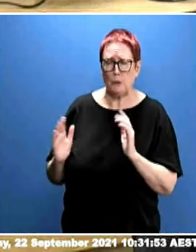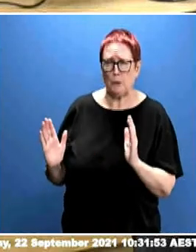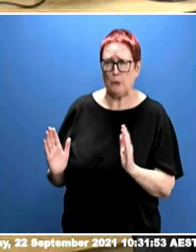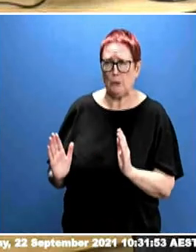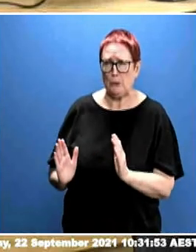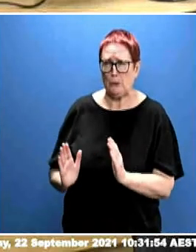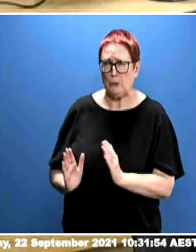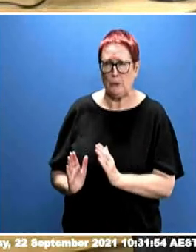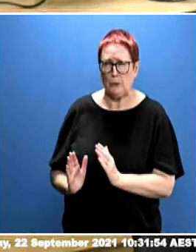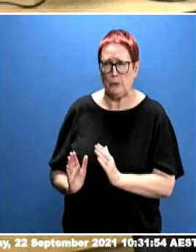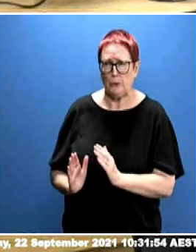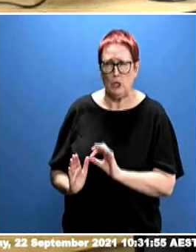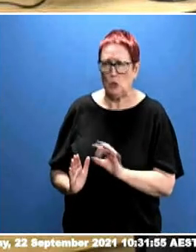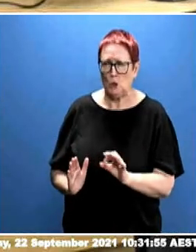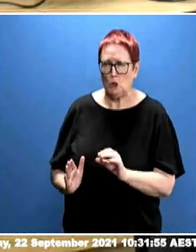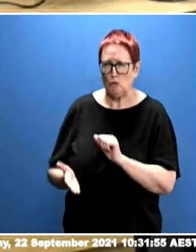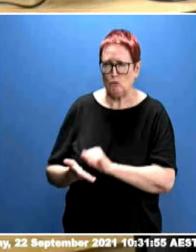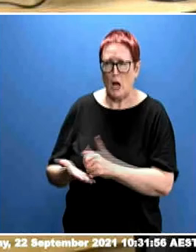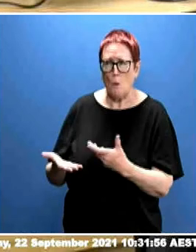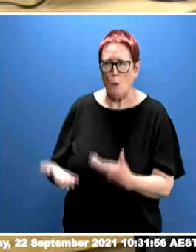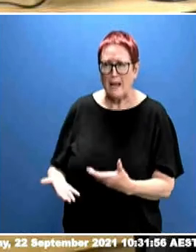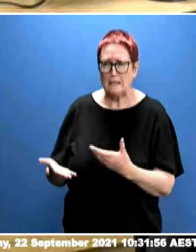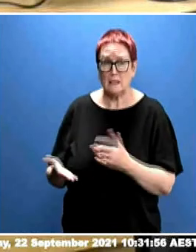and that was the first I'd been told about Megan's weight.